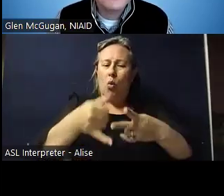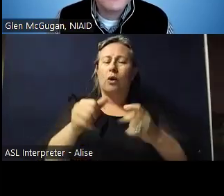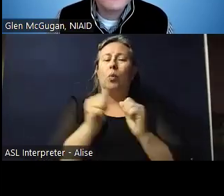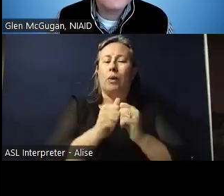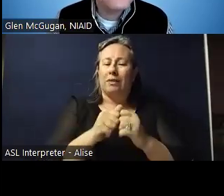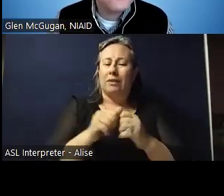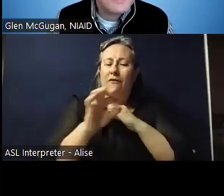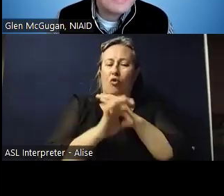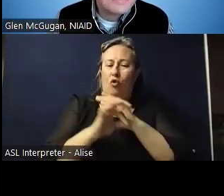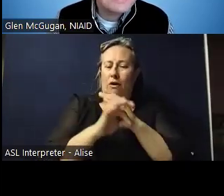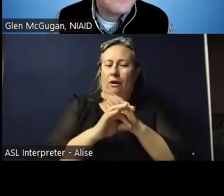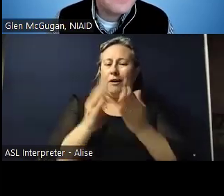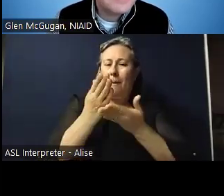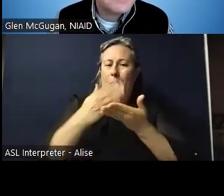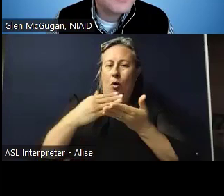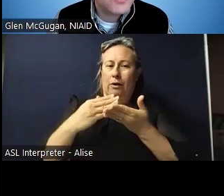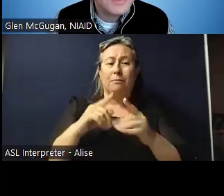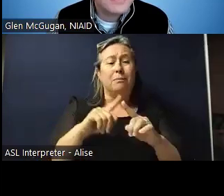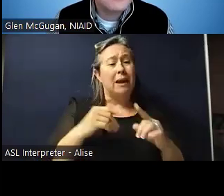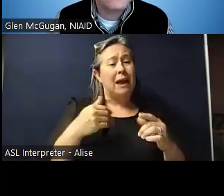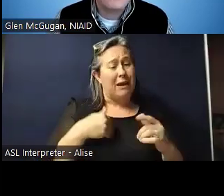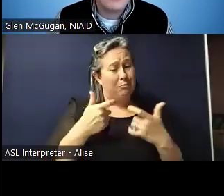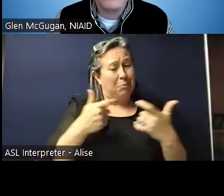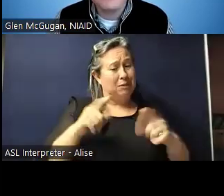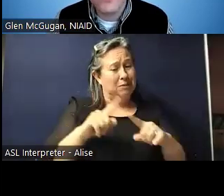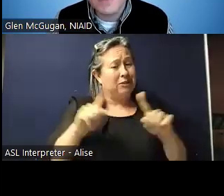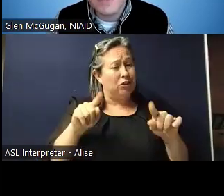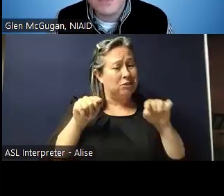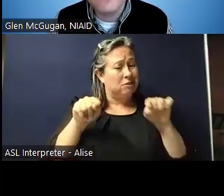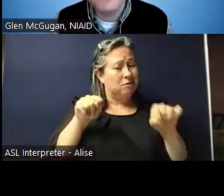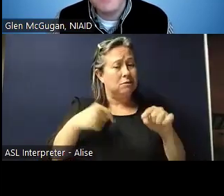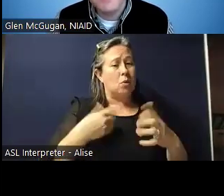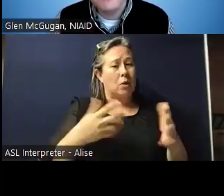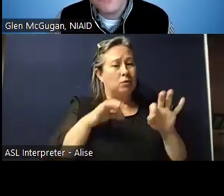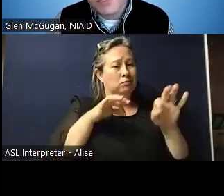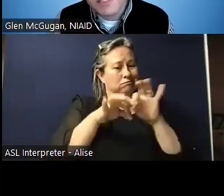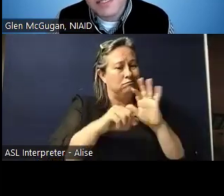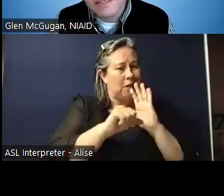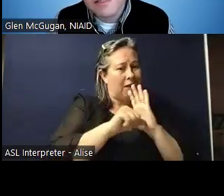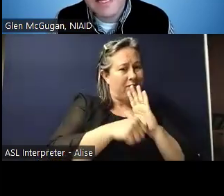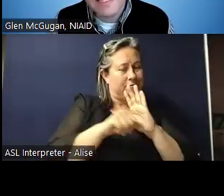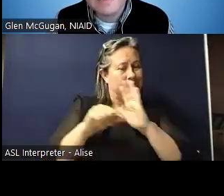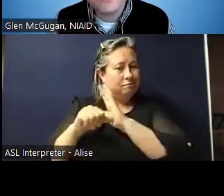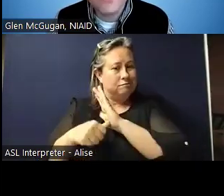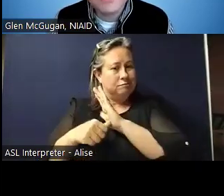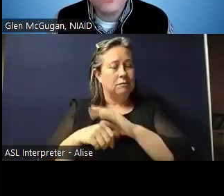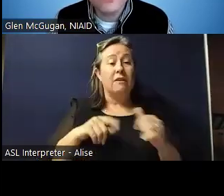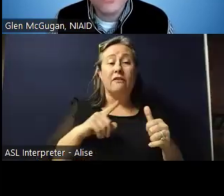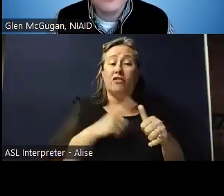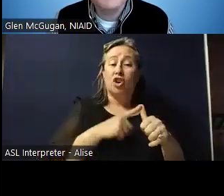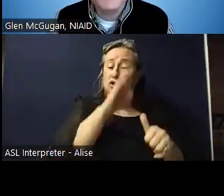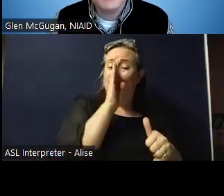Now, there are some really key differences between these two that I want to point out. The first is that, as a direct award,